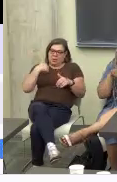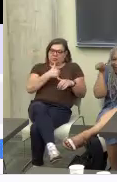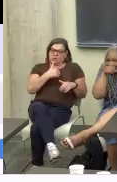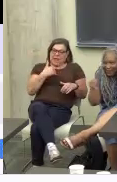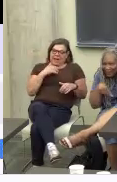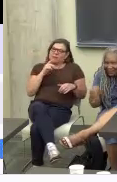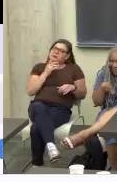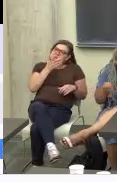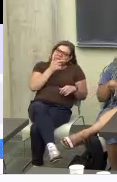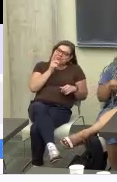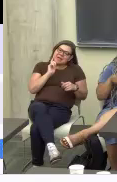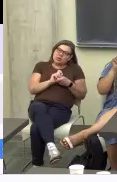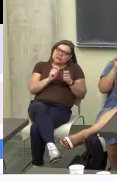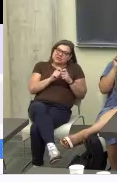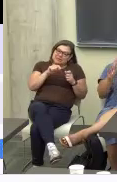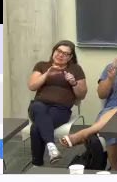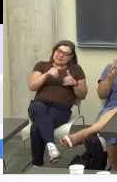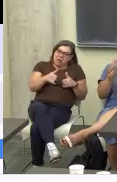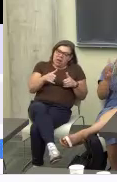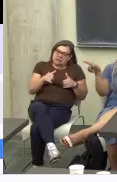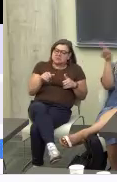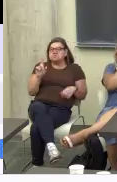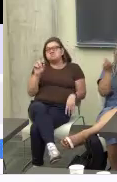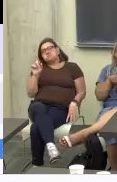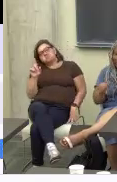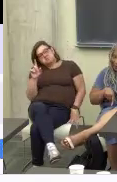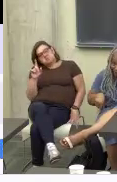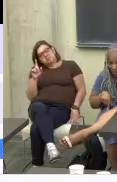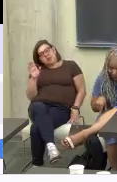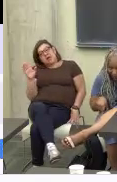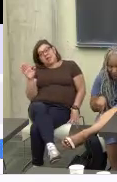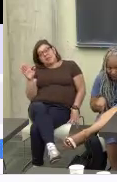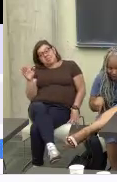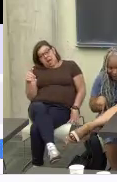how do we change this inside of this box? Actually, the box is the problem,